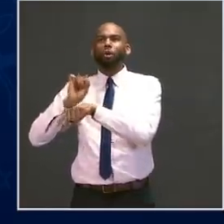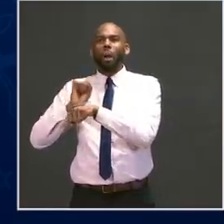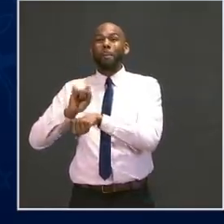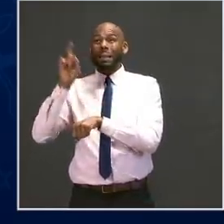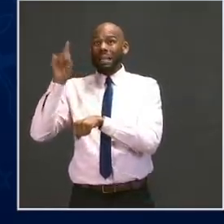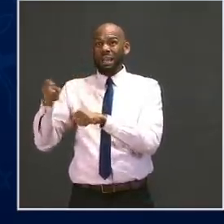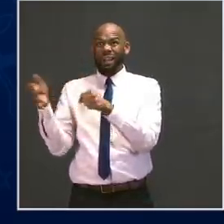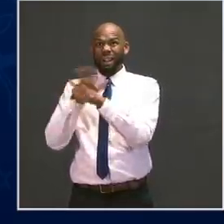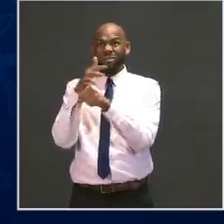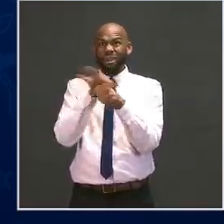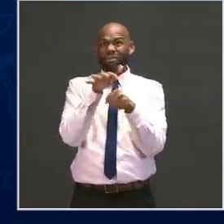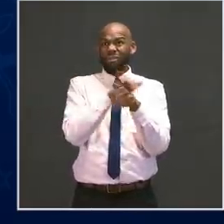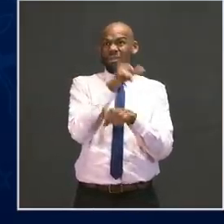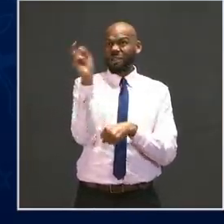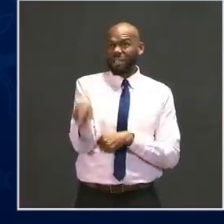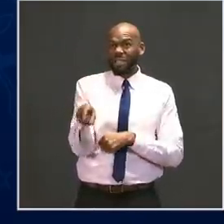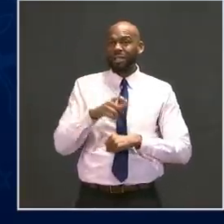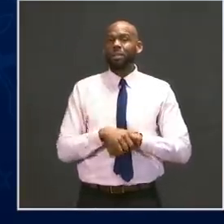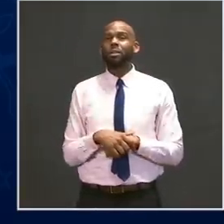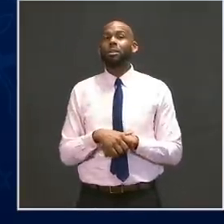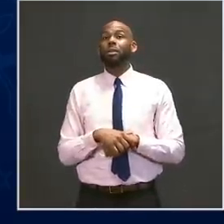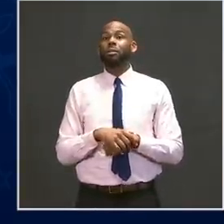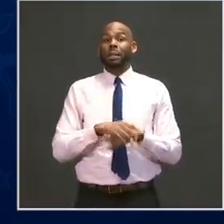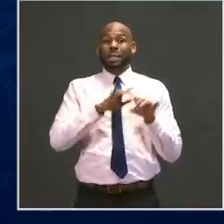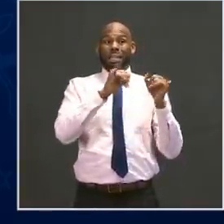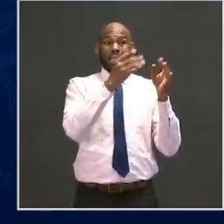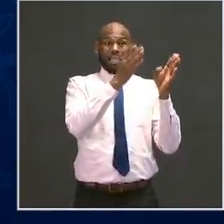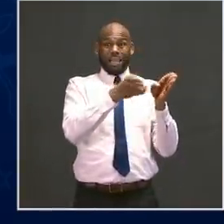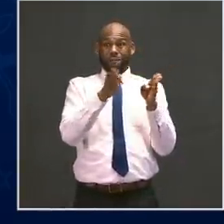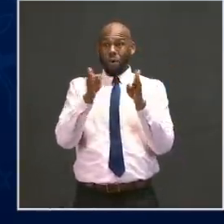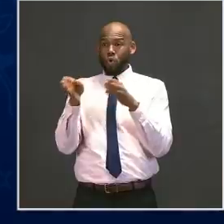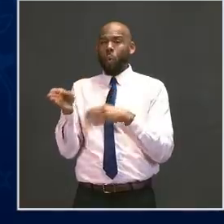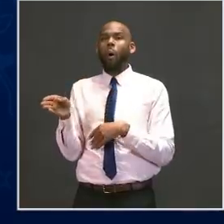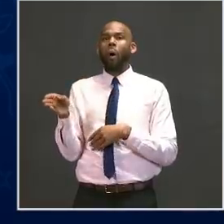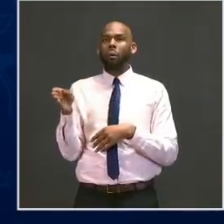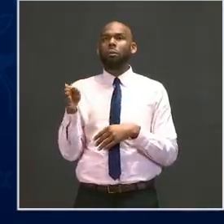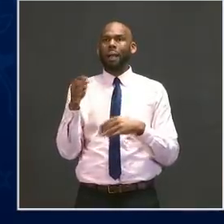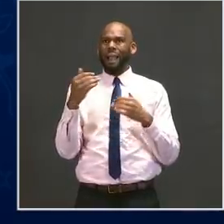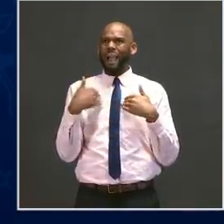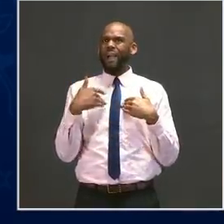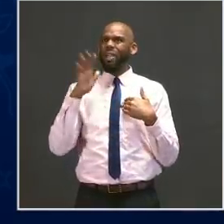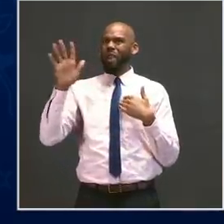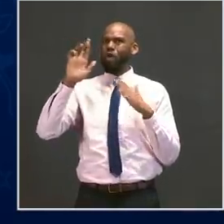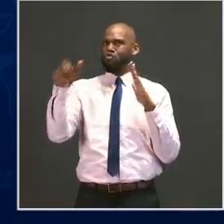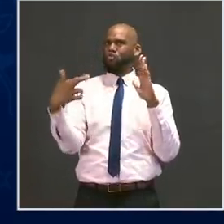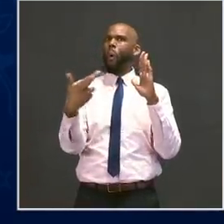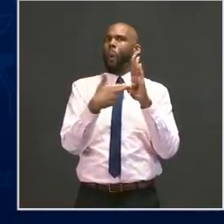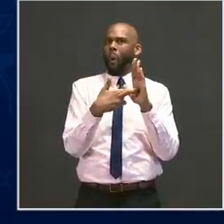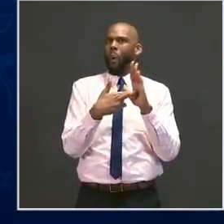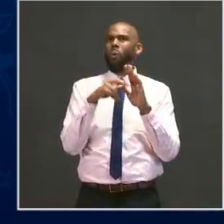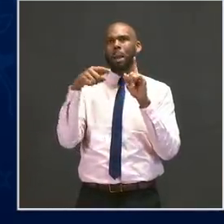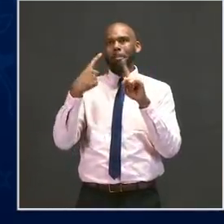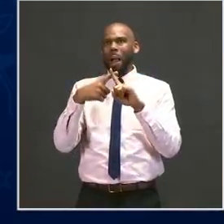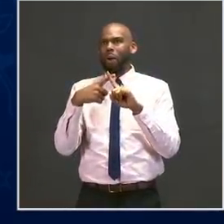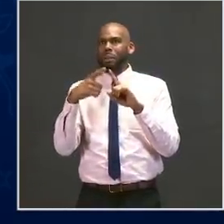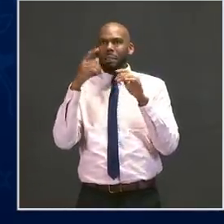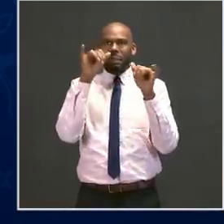But they're the individuals who would have a role in determining the future of Mr. DeJoy. The Press: Is that something that he would be interested in,